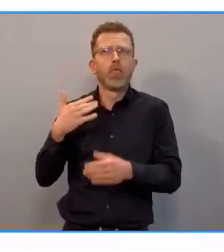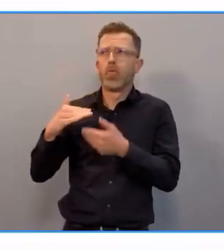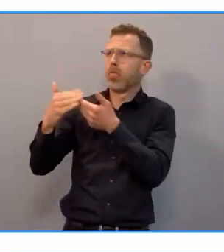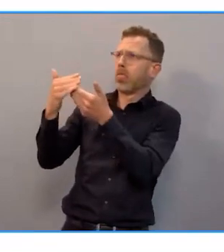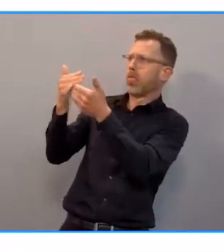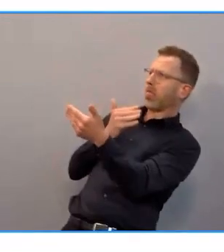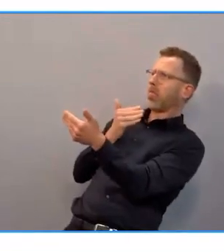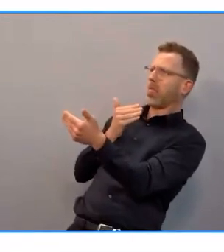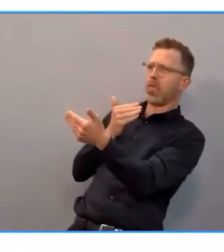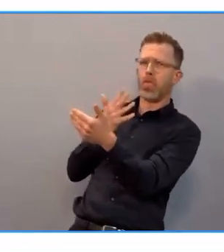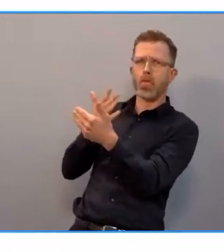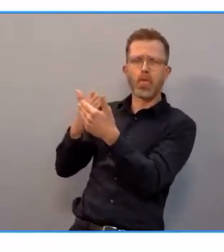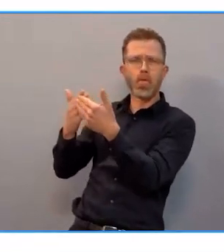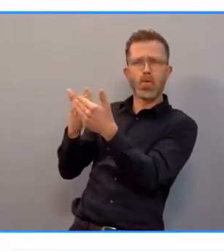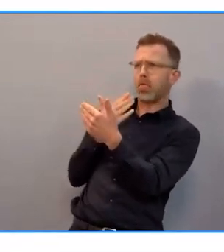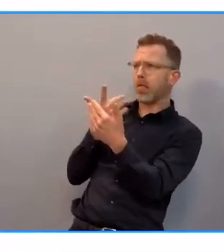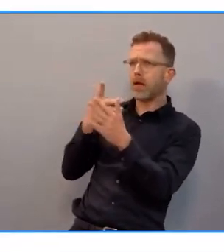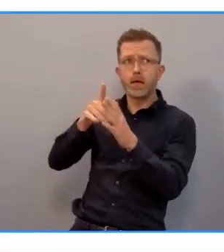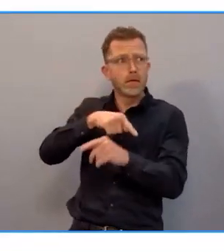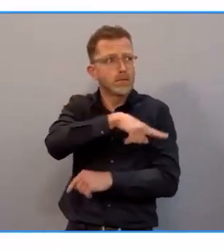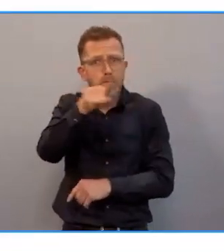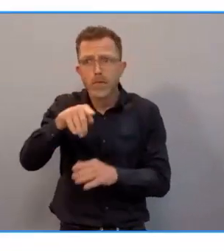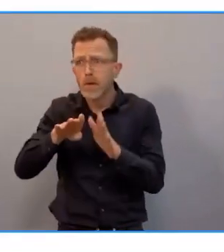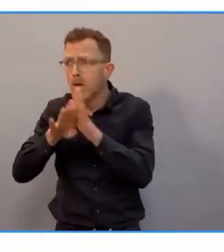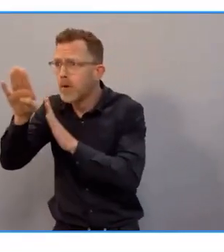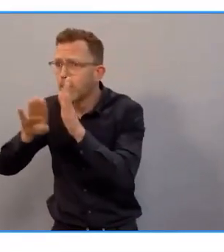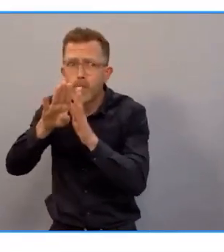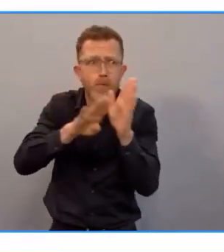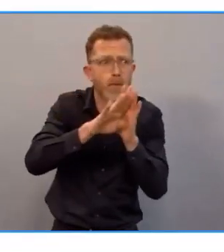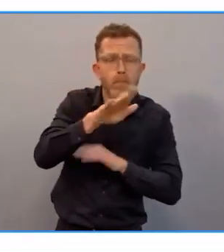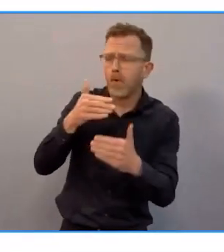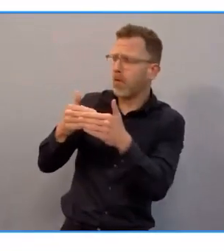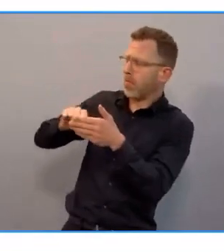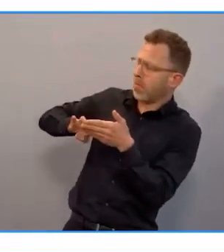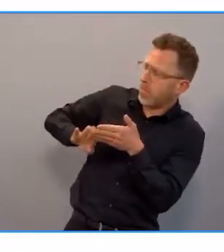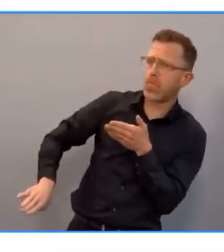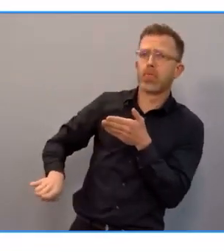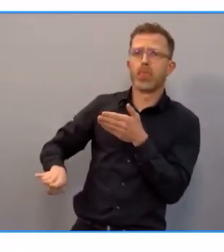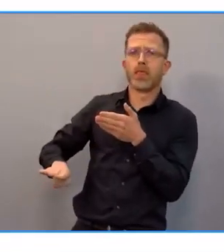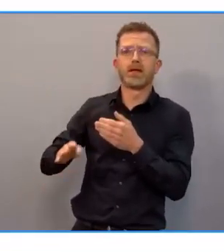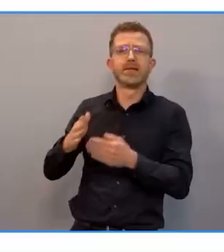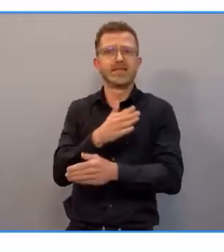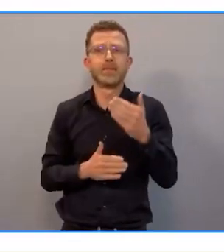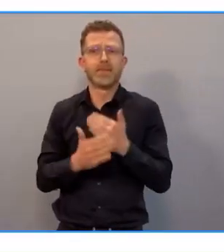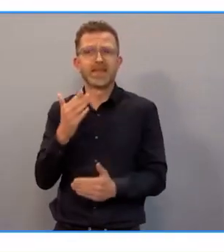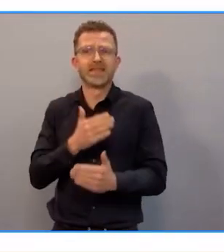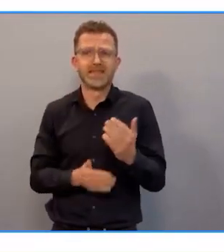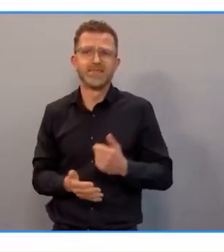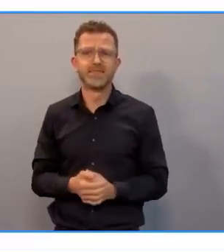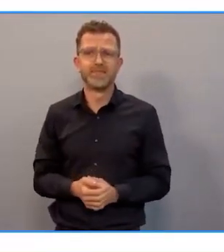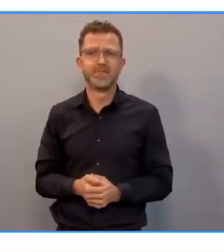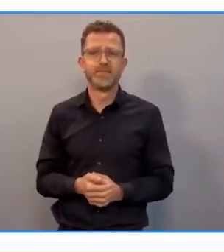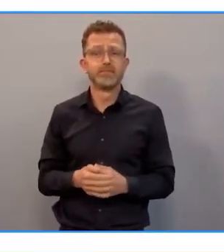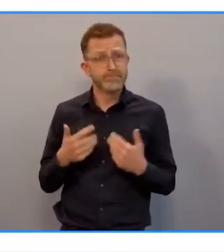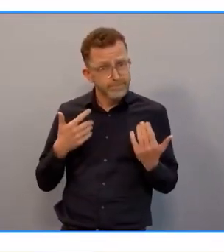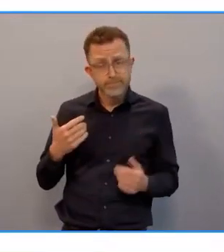We have been invited to speak but we have not been deciding.